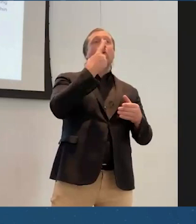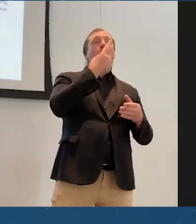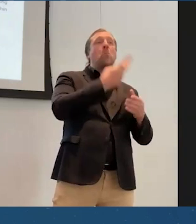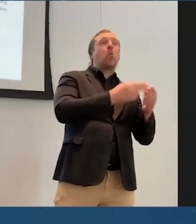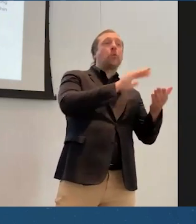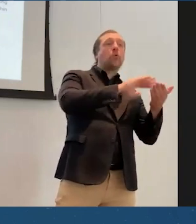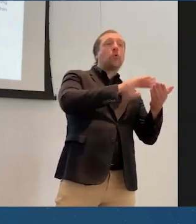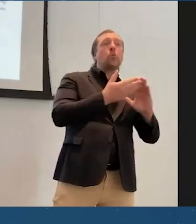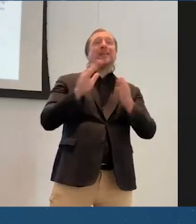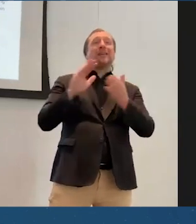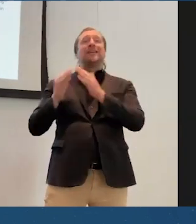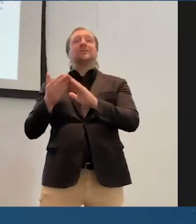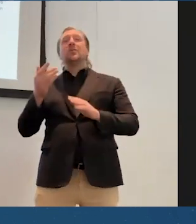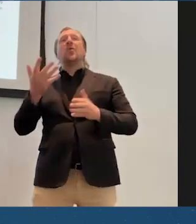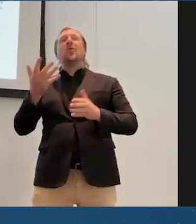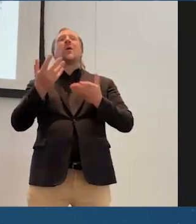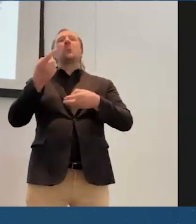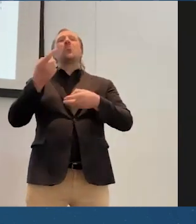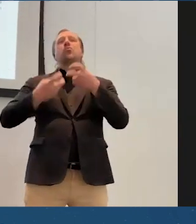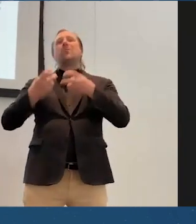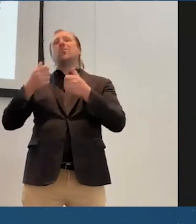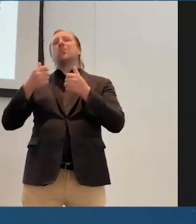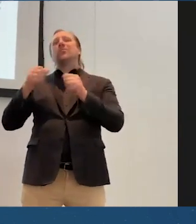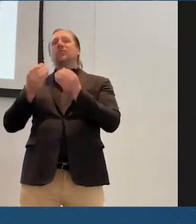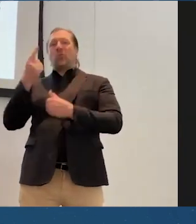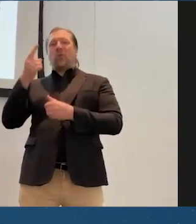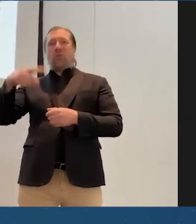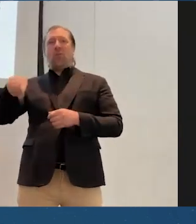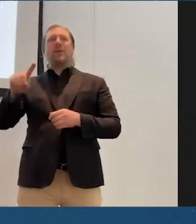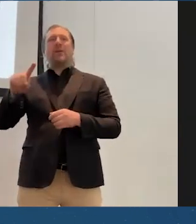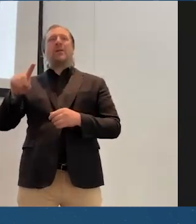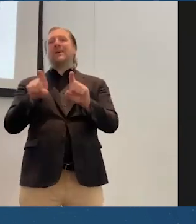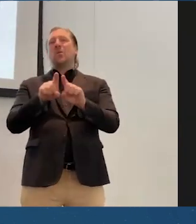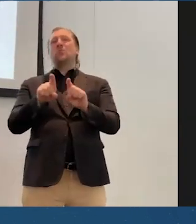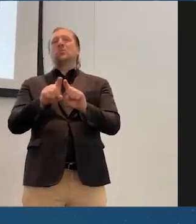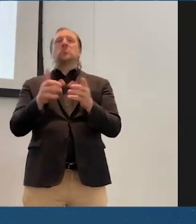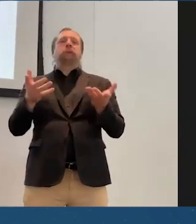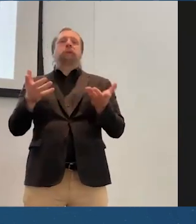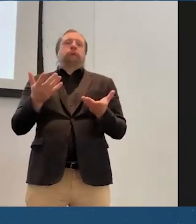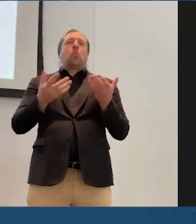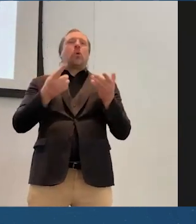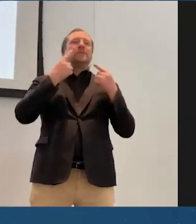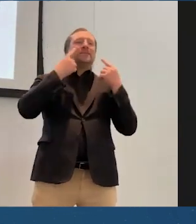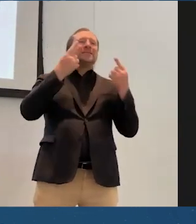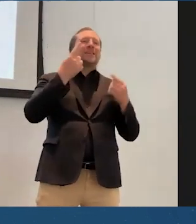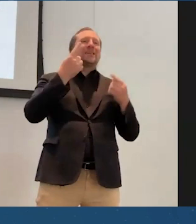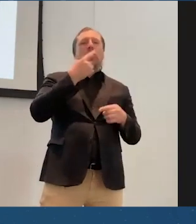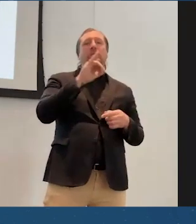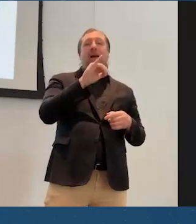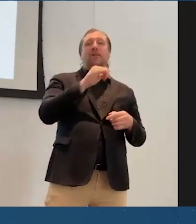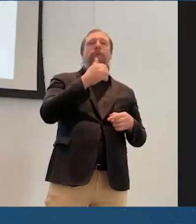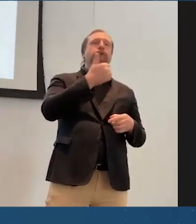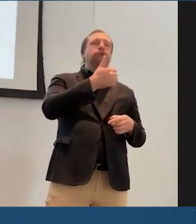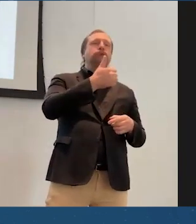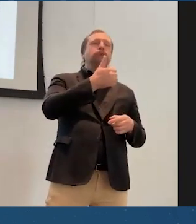What problem are we trying to solve for the community and also what success looks like for the product team. So we're really getting clear on,